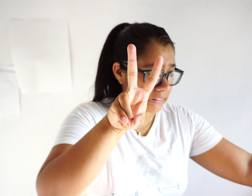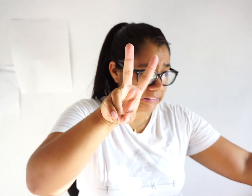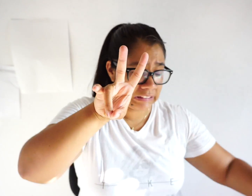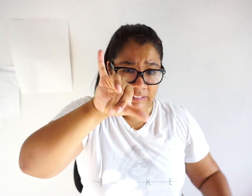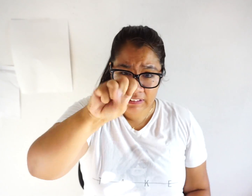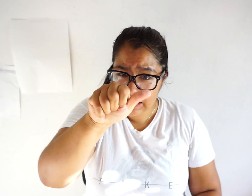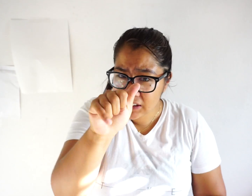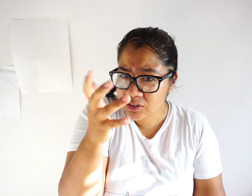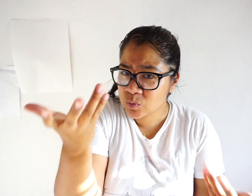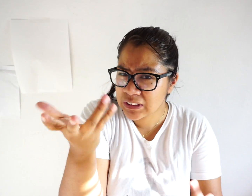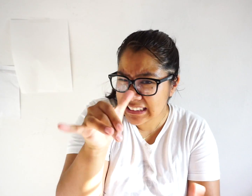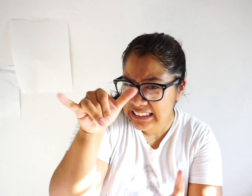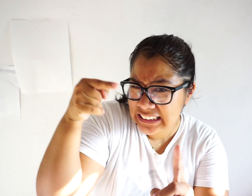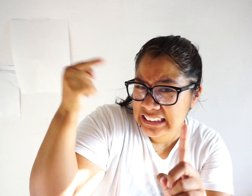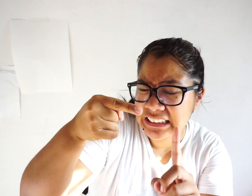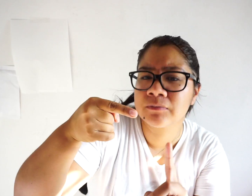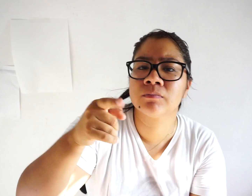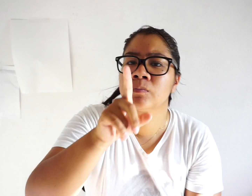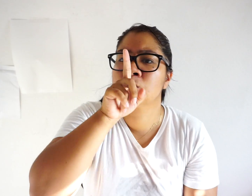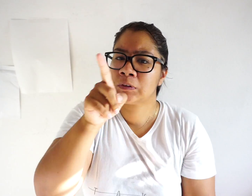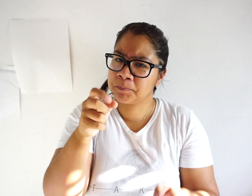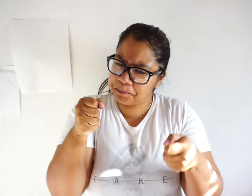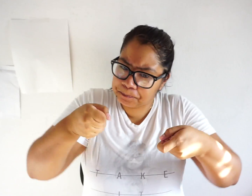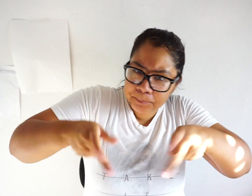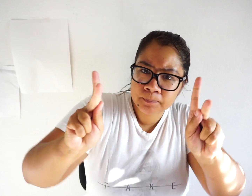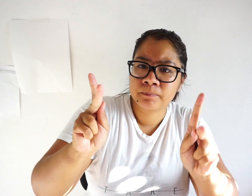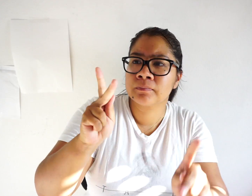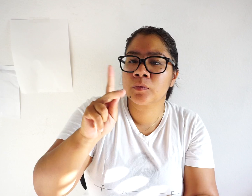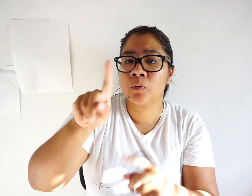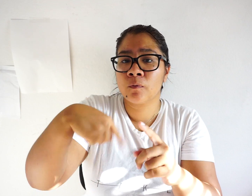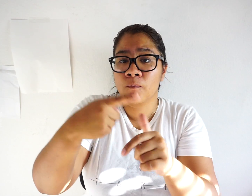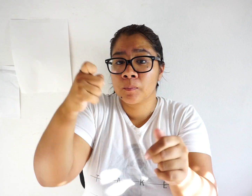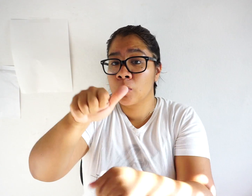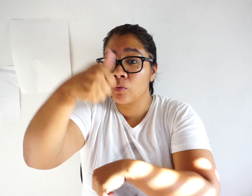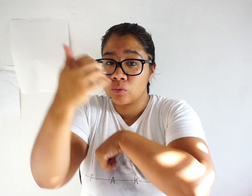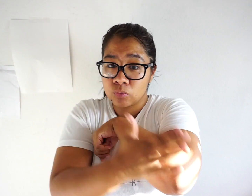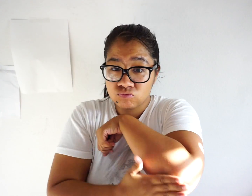So what exactly is a visa? Really, it's a permission from another country